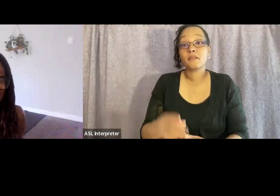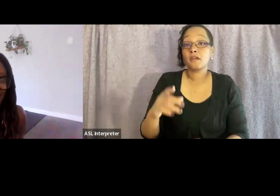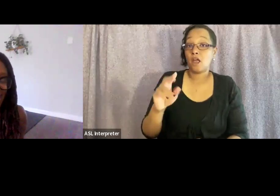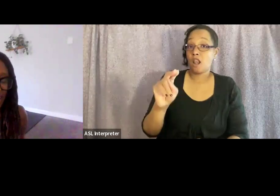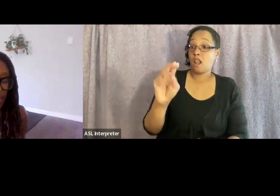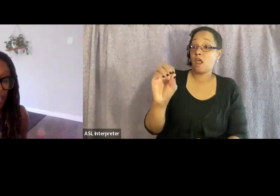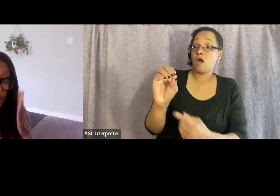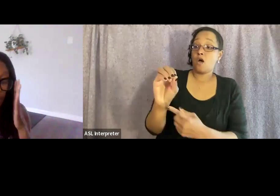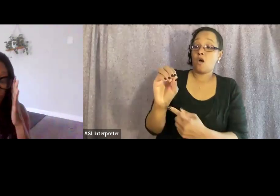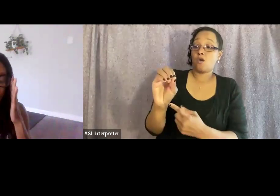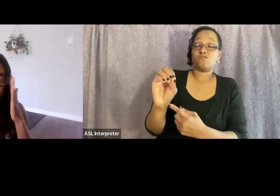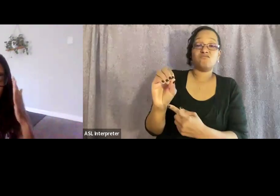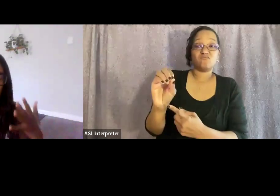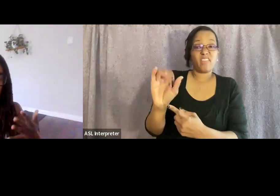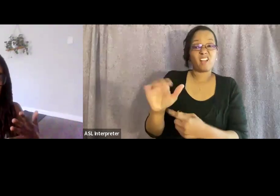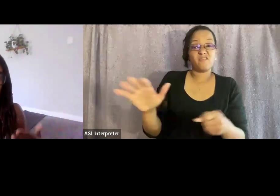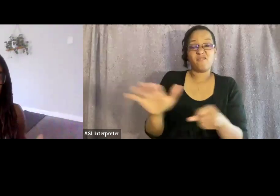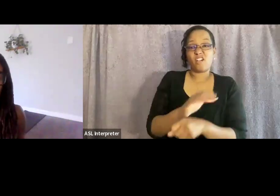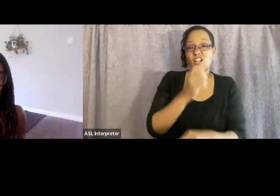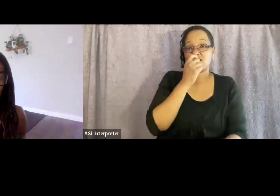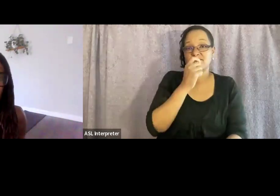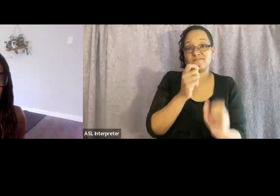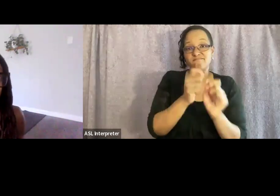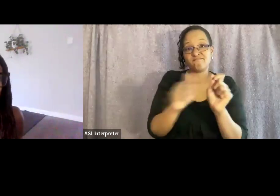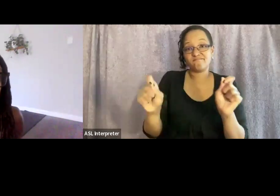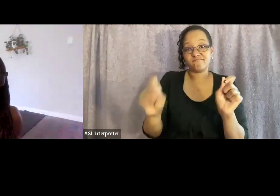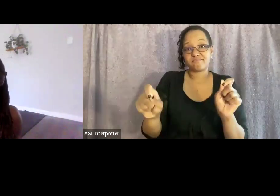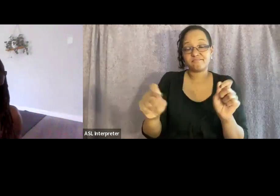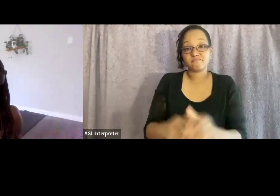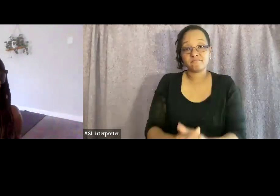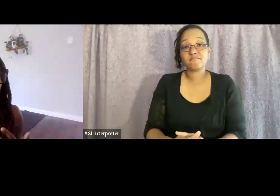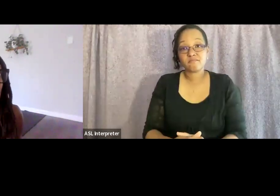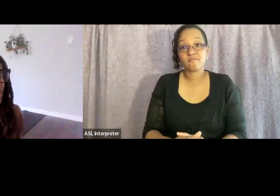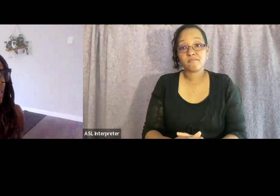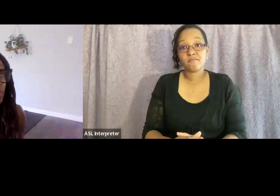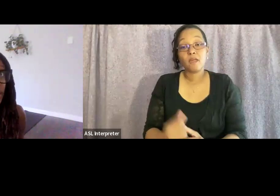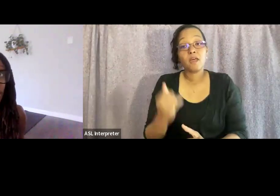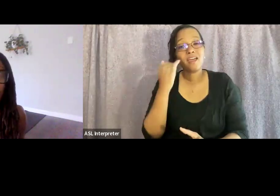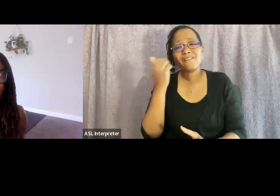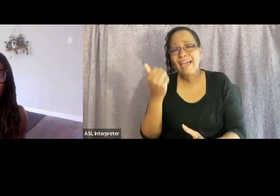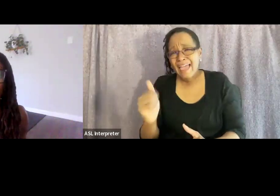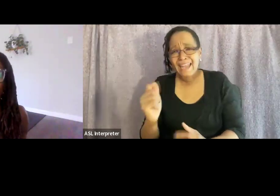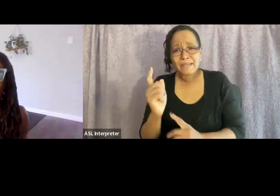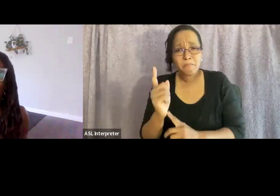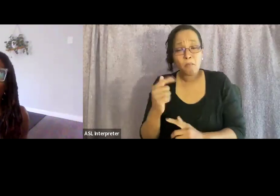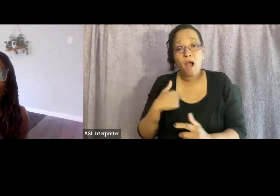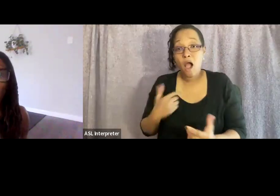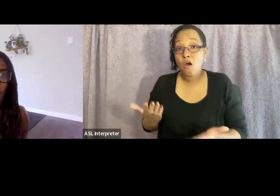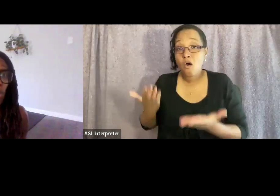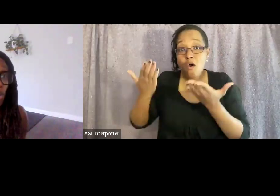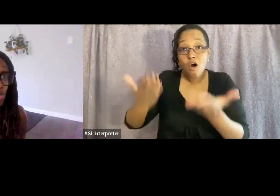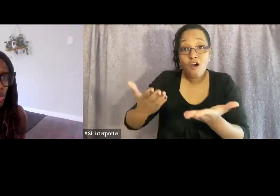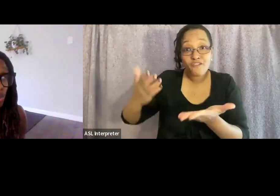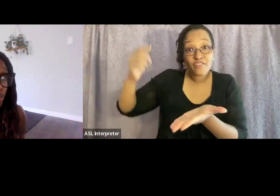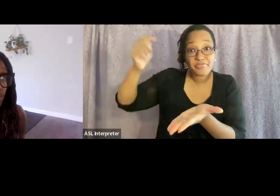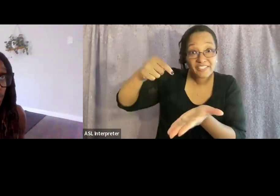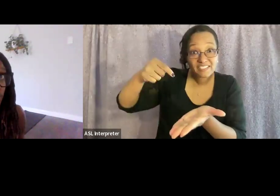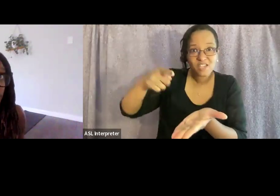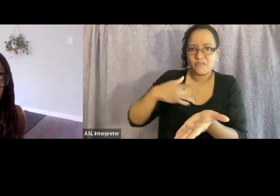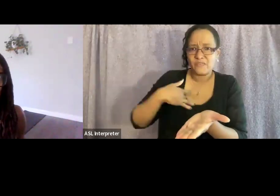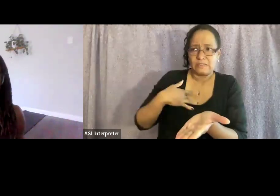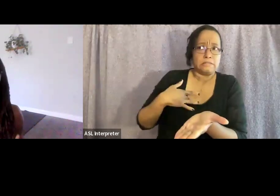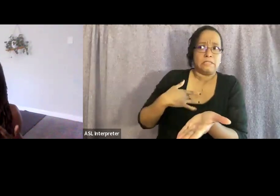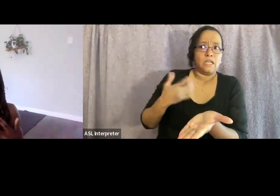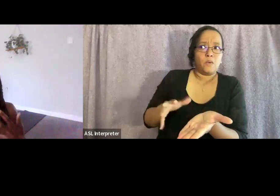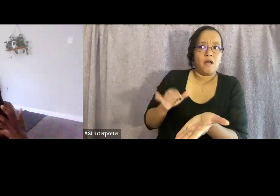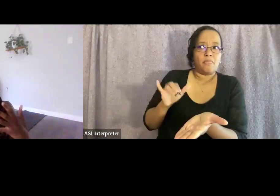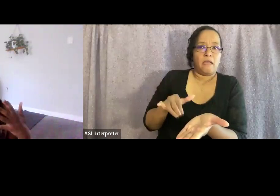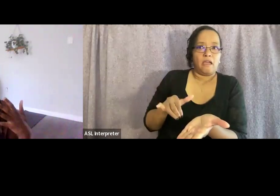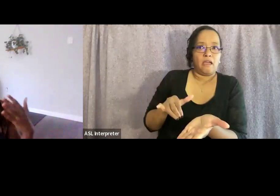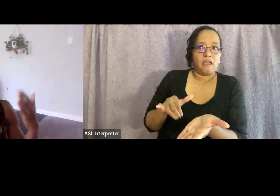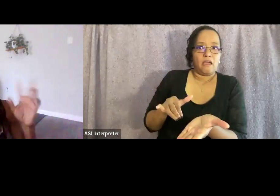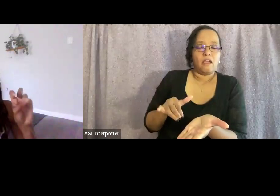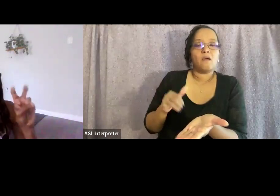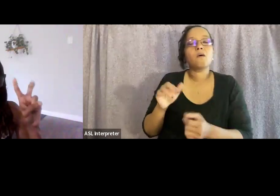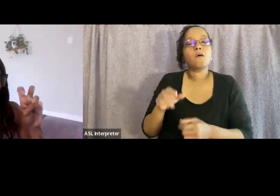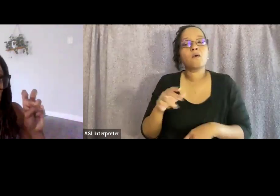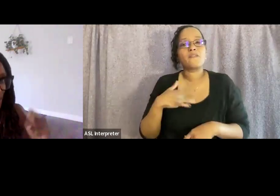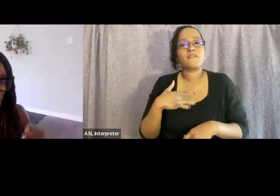If at any point in time, I am offering something that you do not want to do or "can't do",